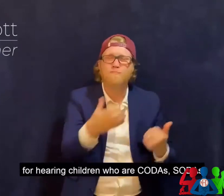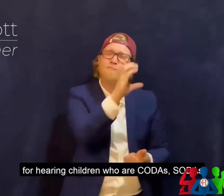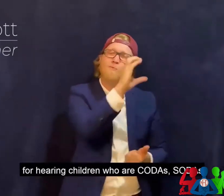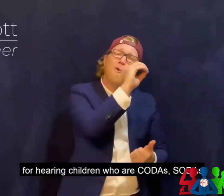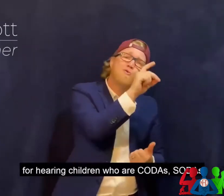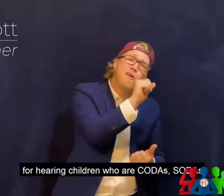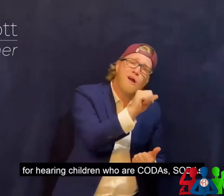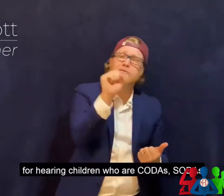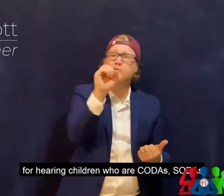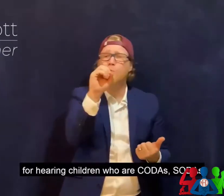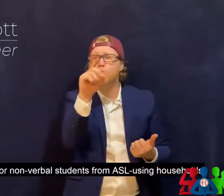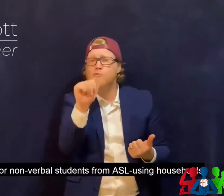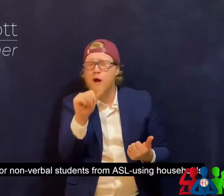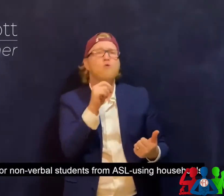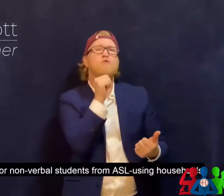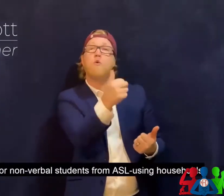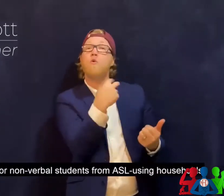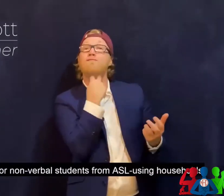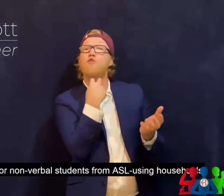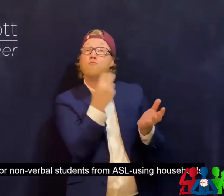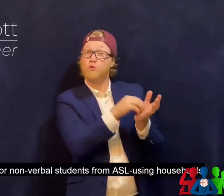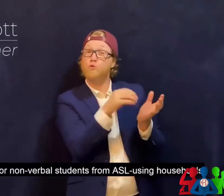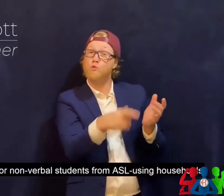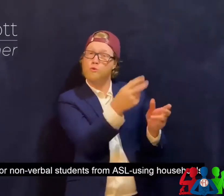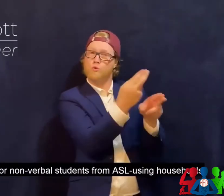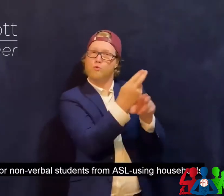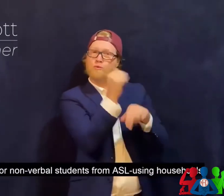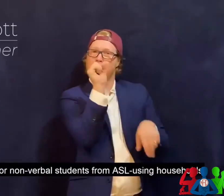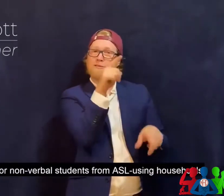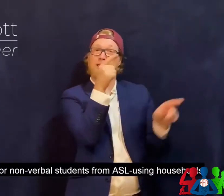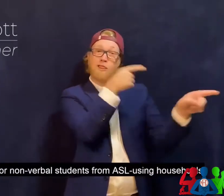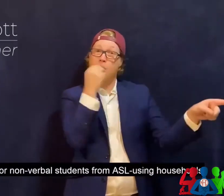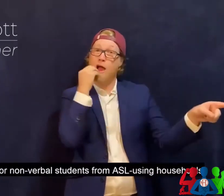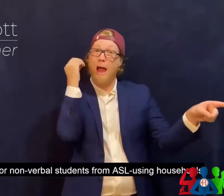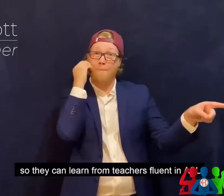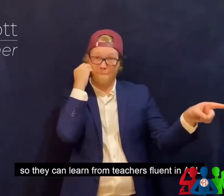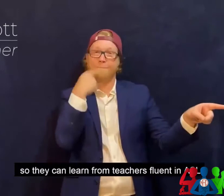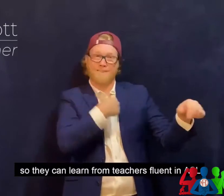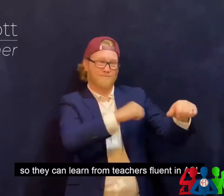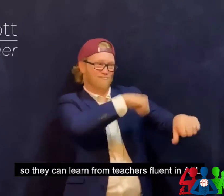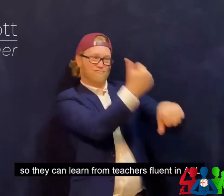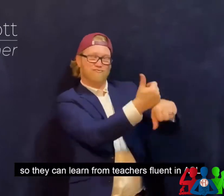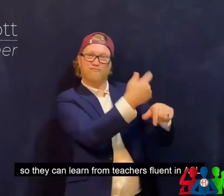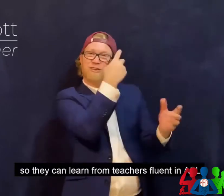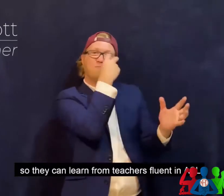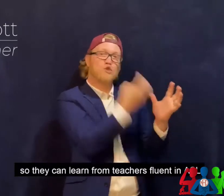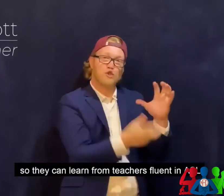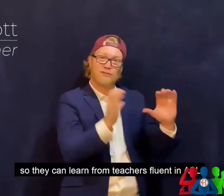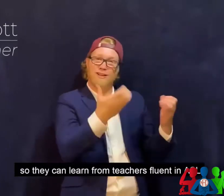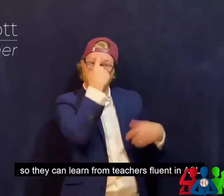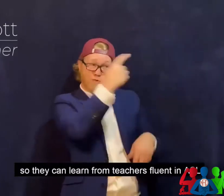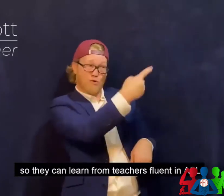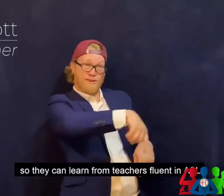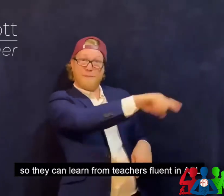are CODAs, SODAs or nonverbal students from ASL communication